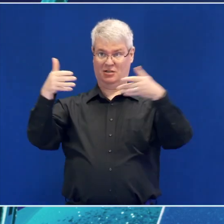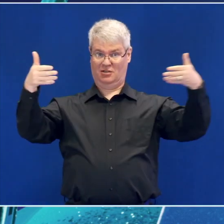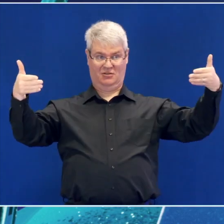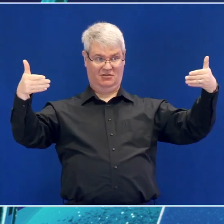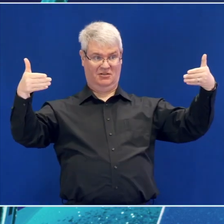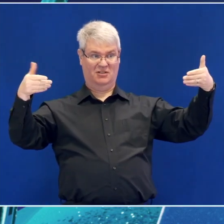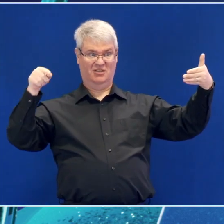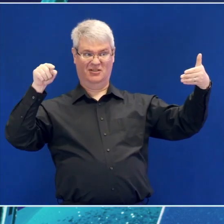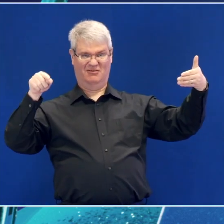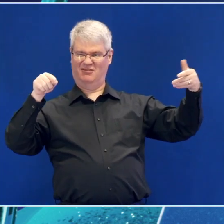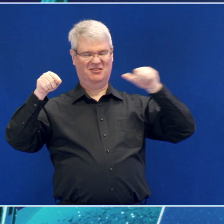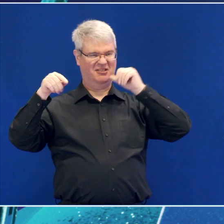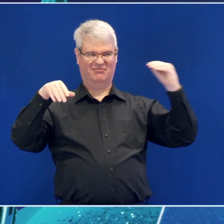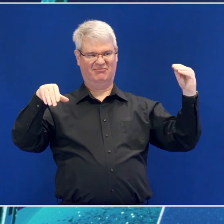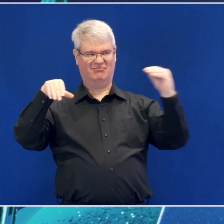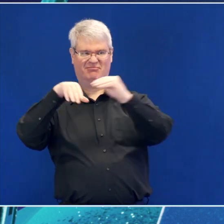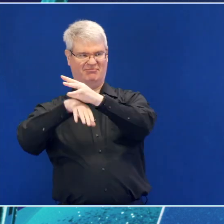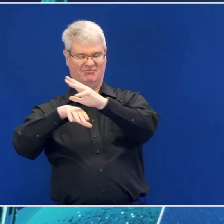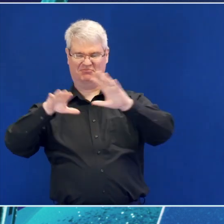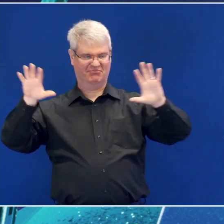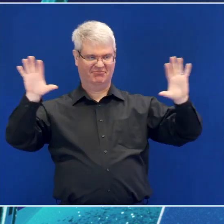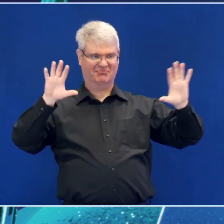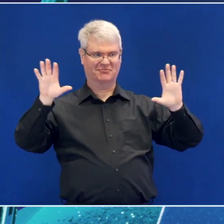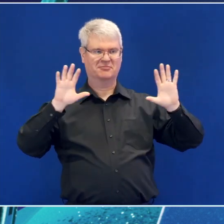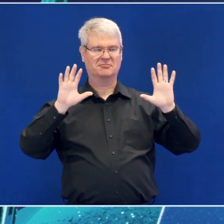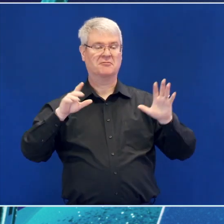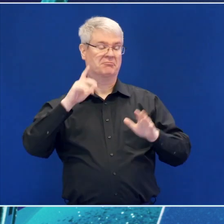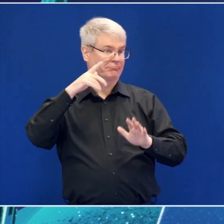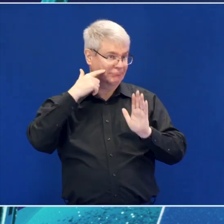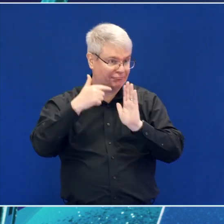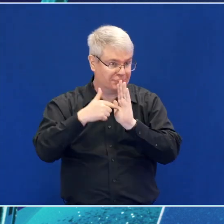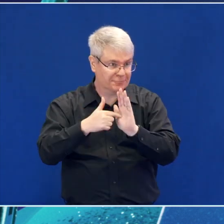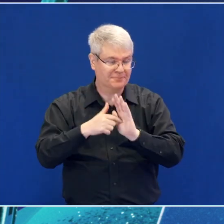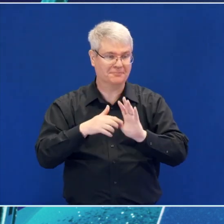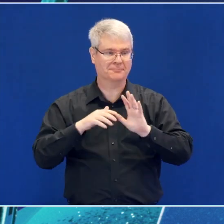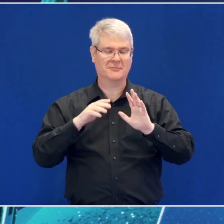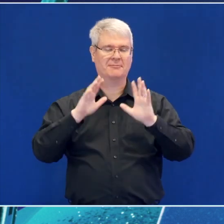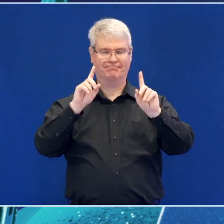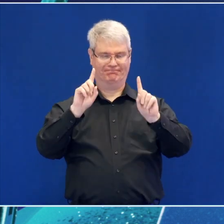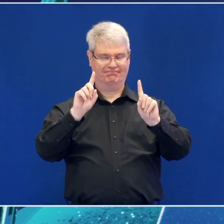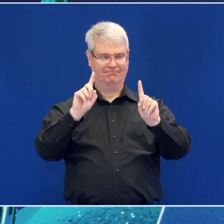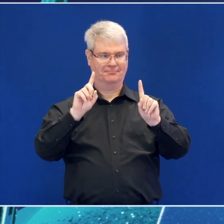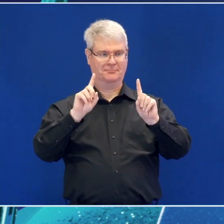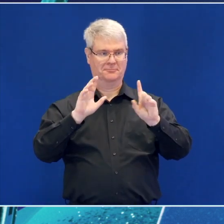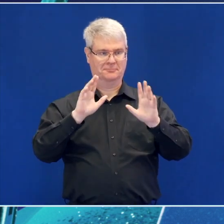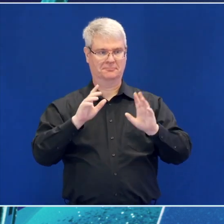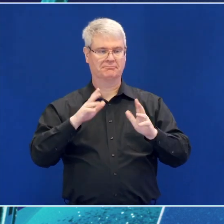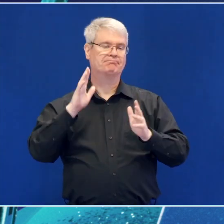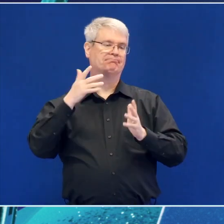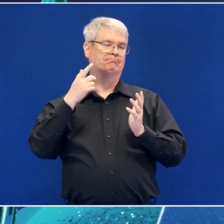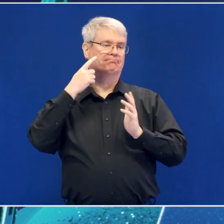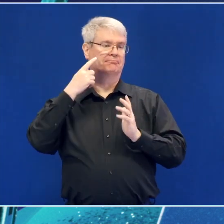For example, like if we train -- if we even have like this ideal training data that we give